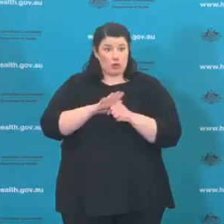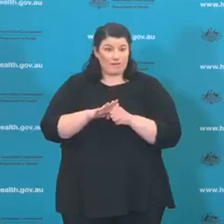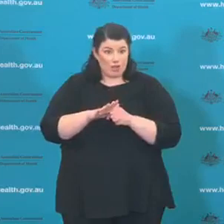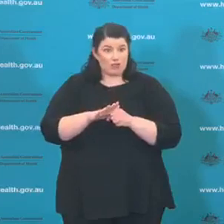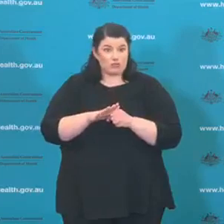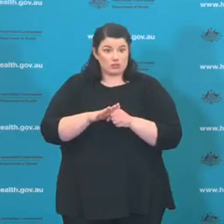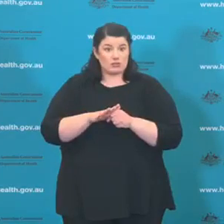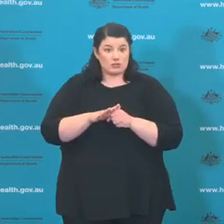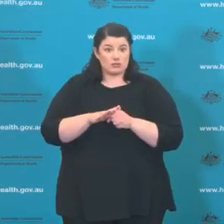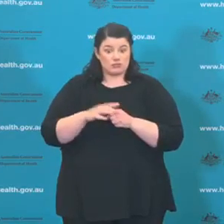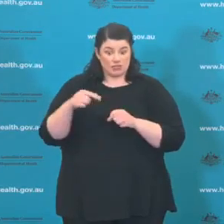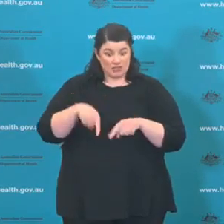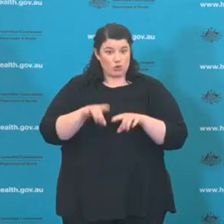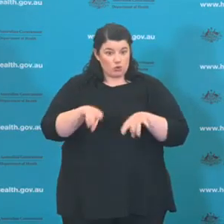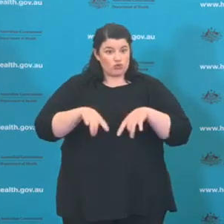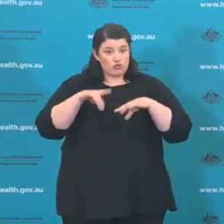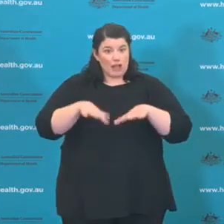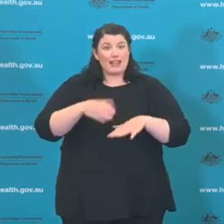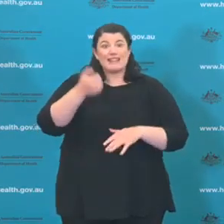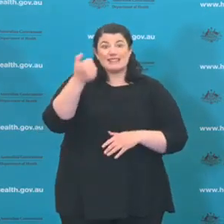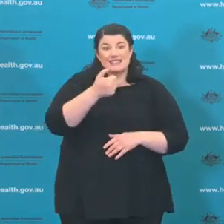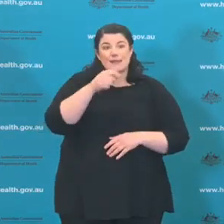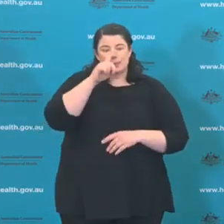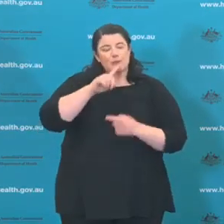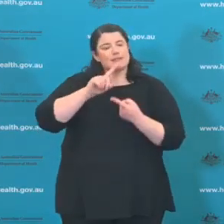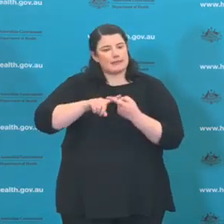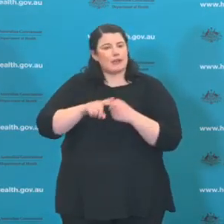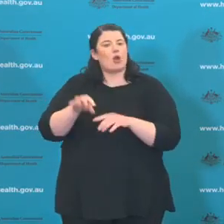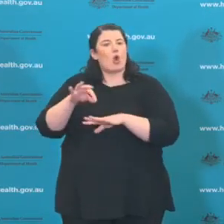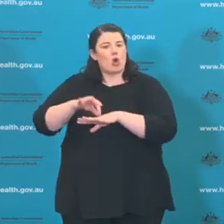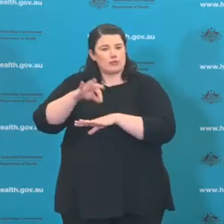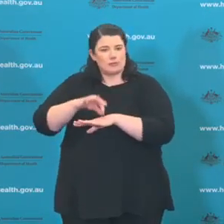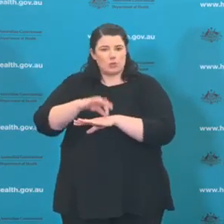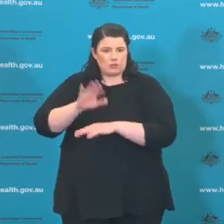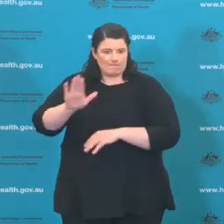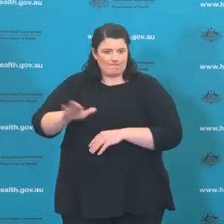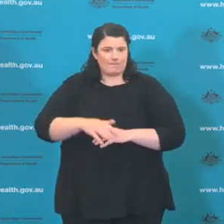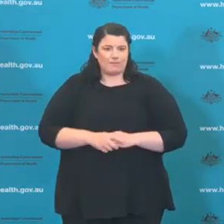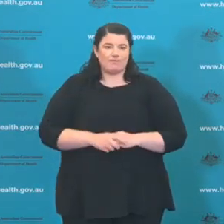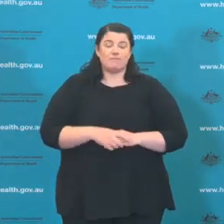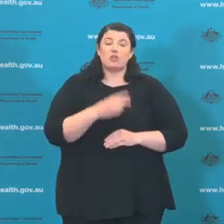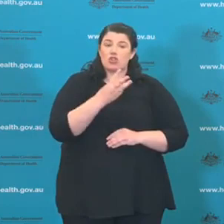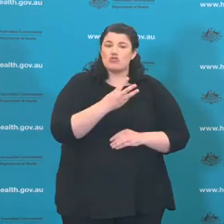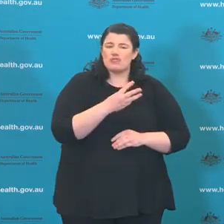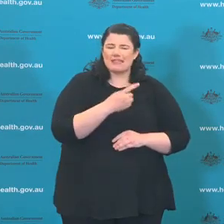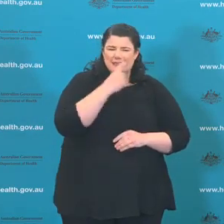16 people remaining in hospital, sadly 3 of those in intensive care and as